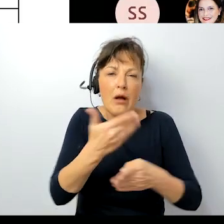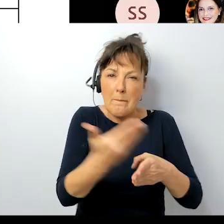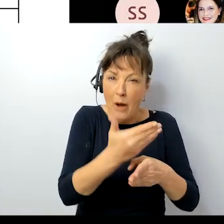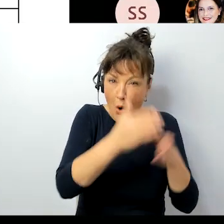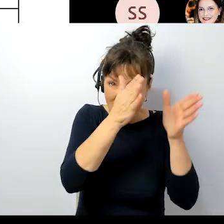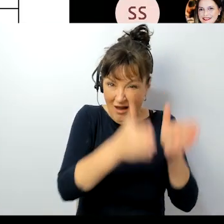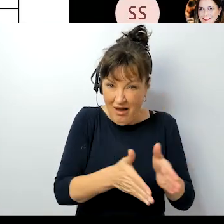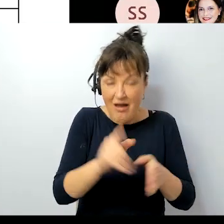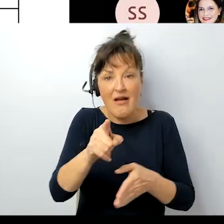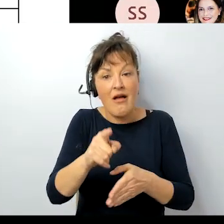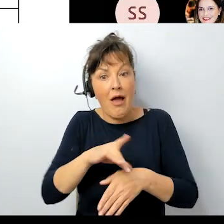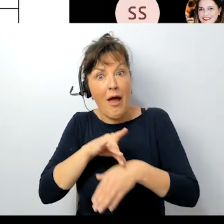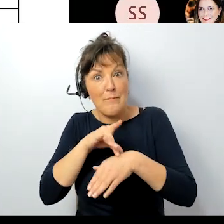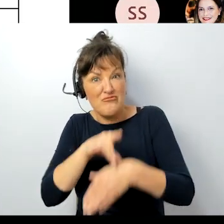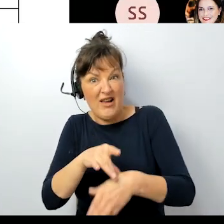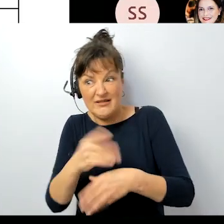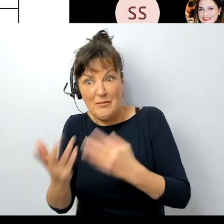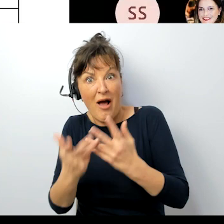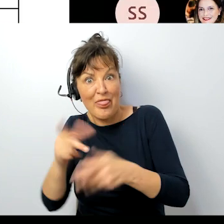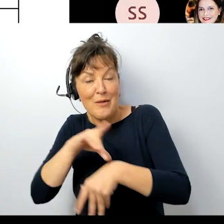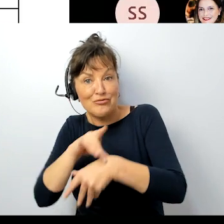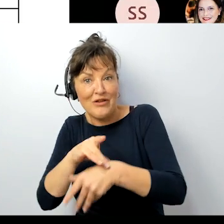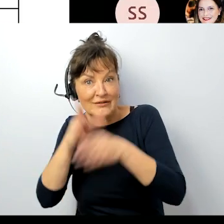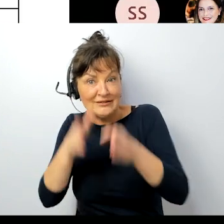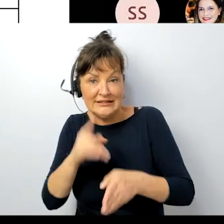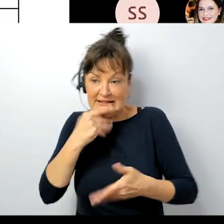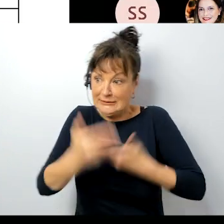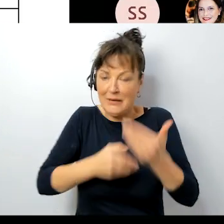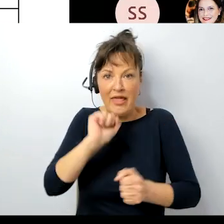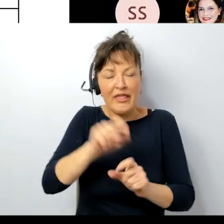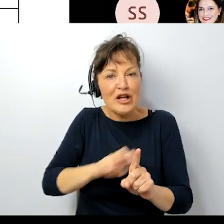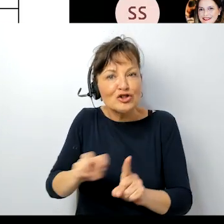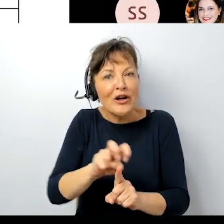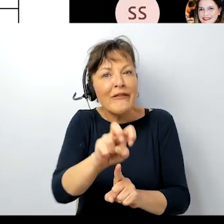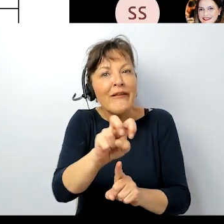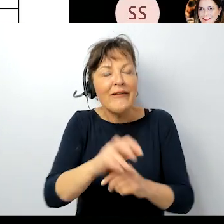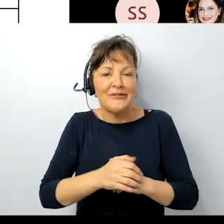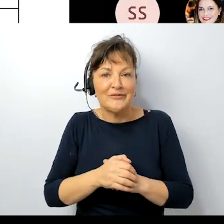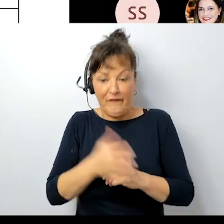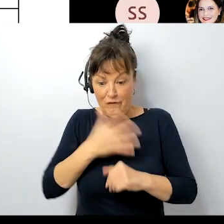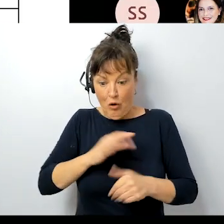an employer and a couple of apprentices, talking about their experiences on the apprenticeship